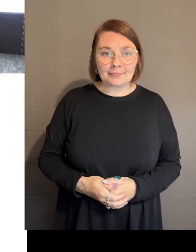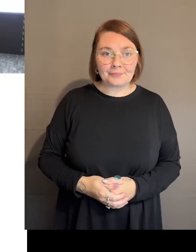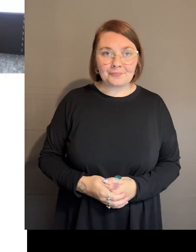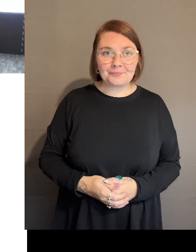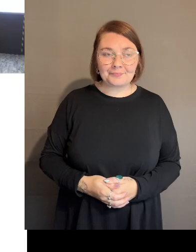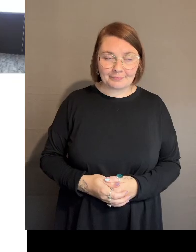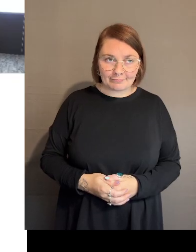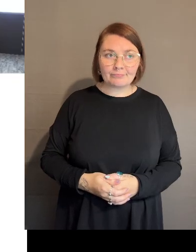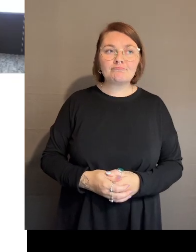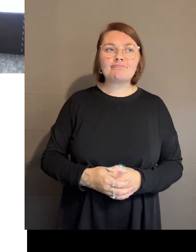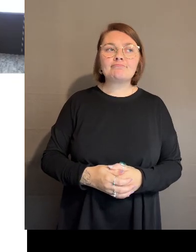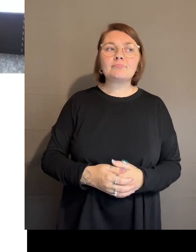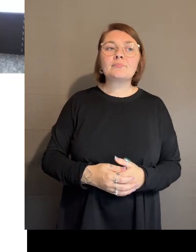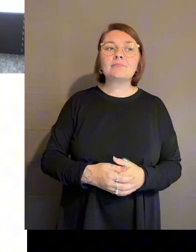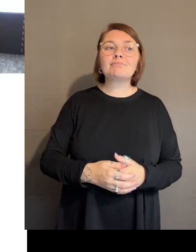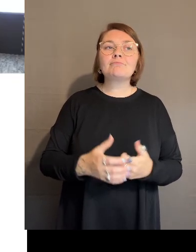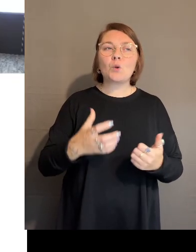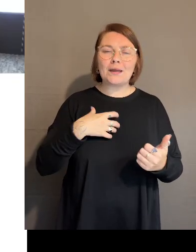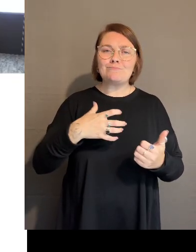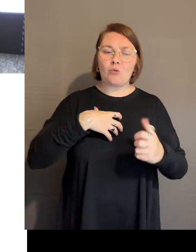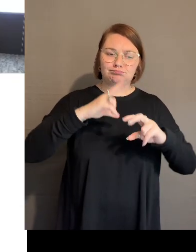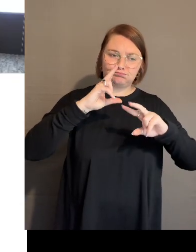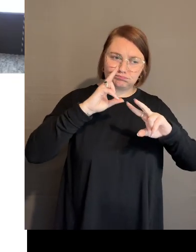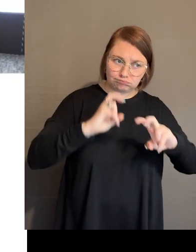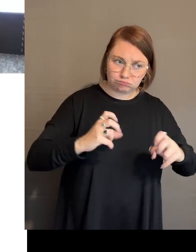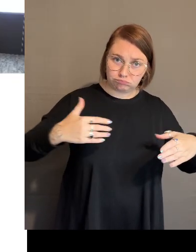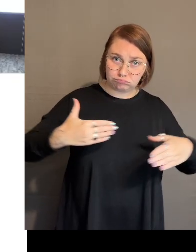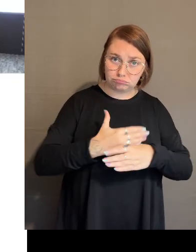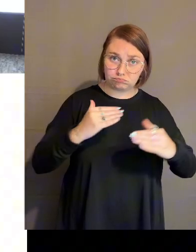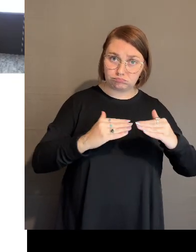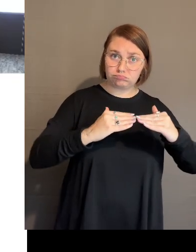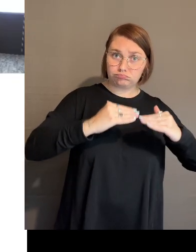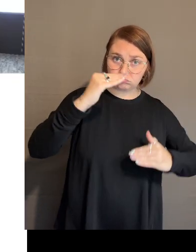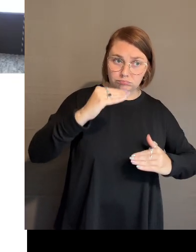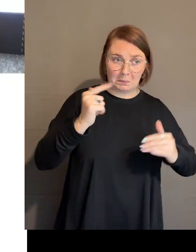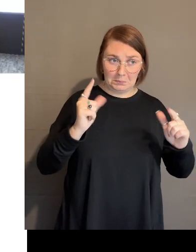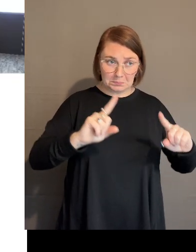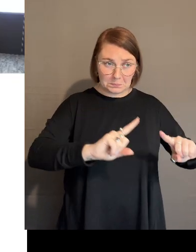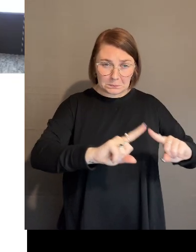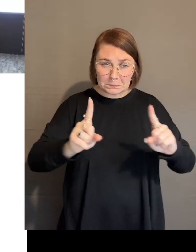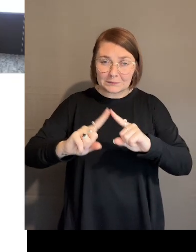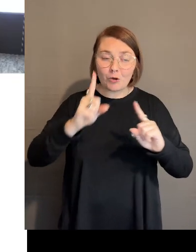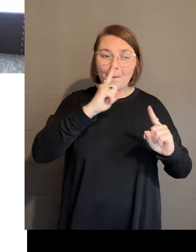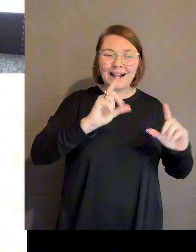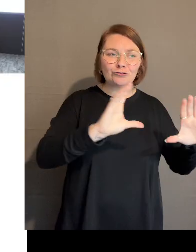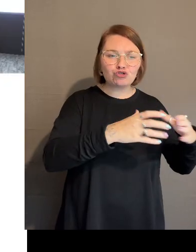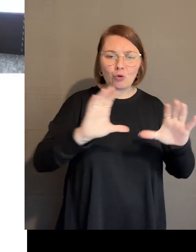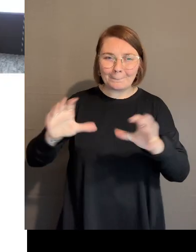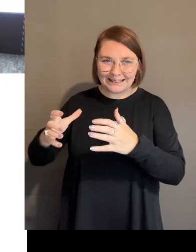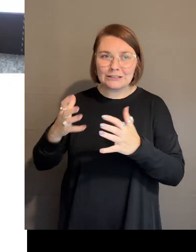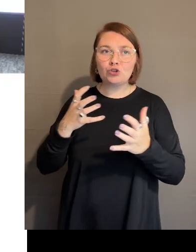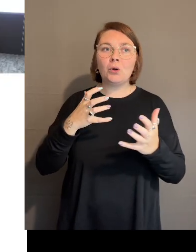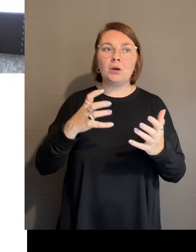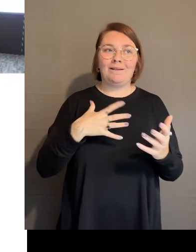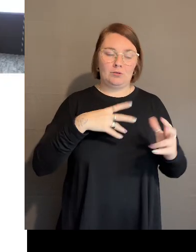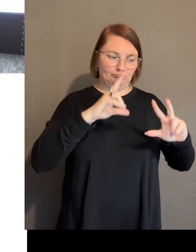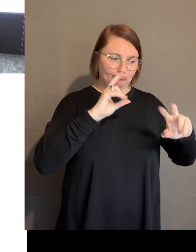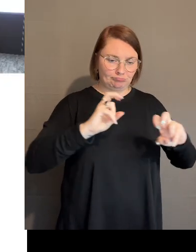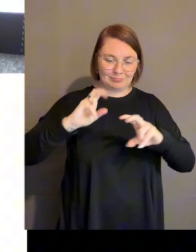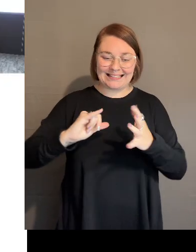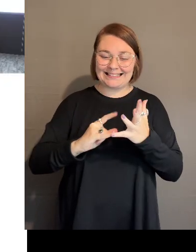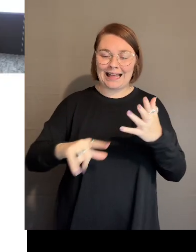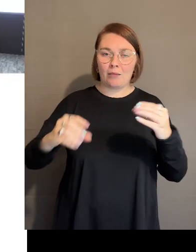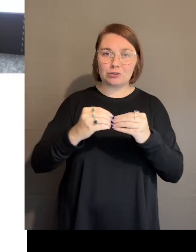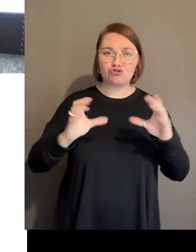To further examine whether employment inequalities differed across population groups, we conducted a series of subgroup analyses.